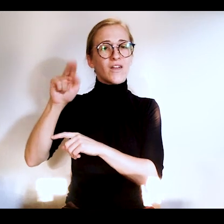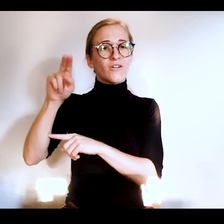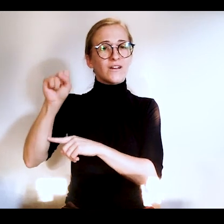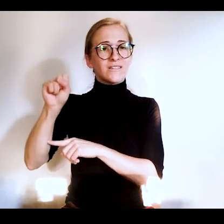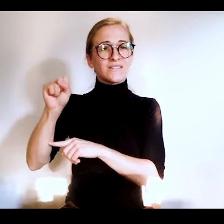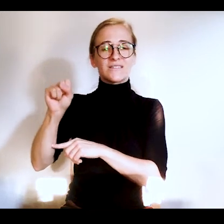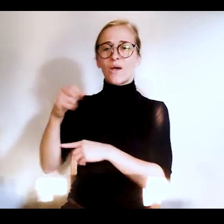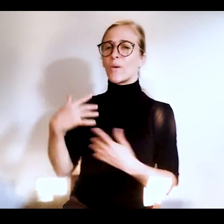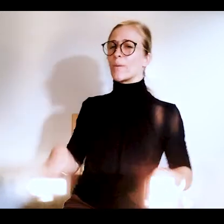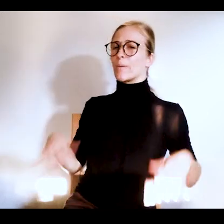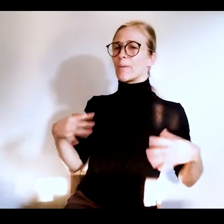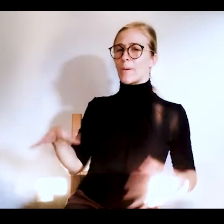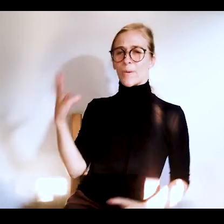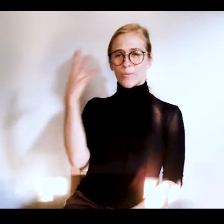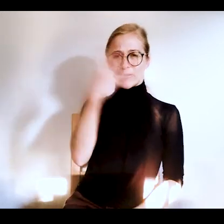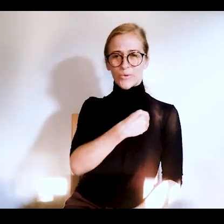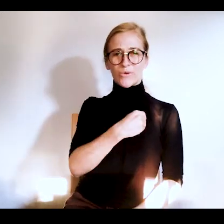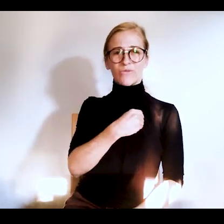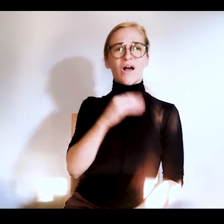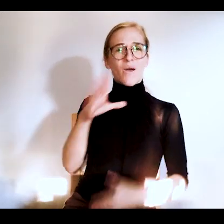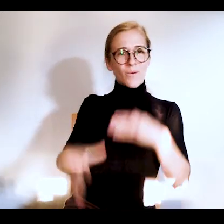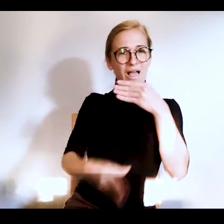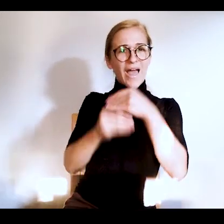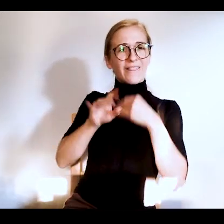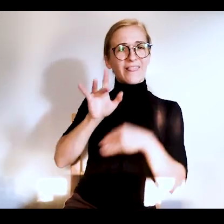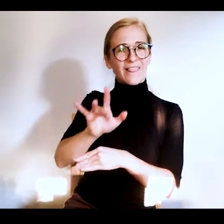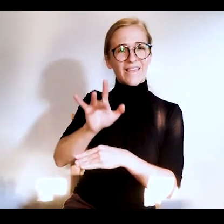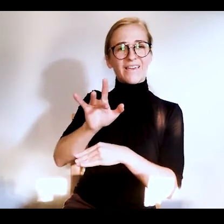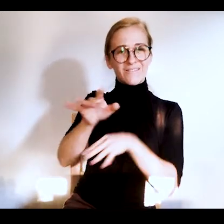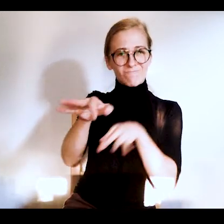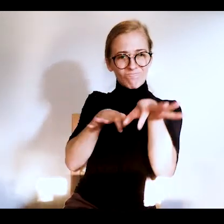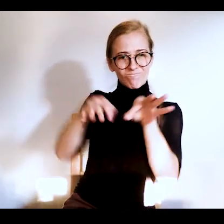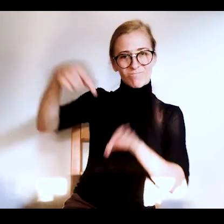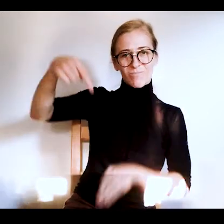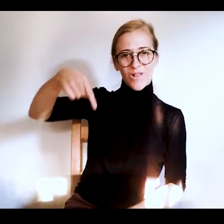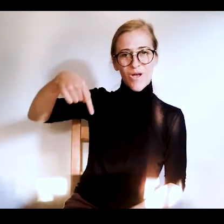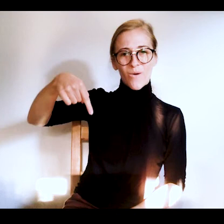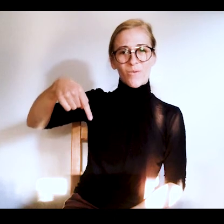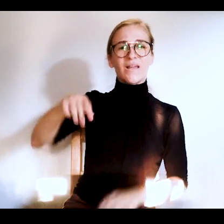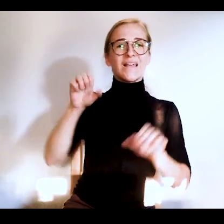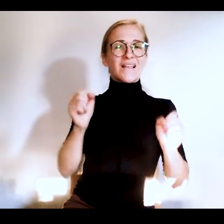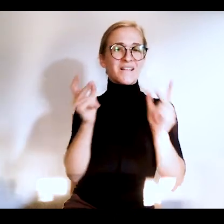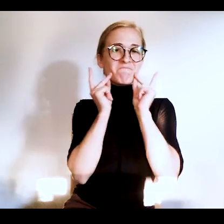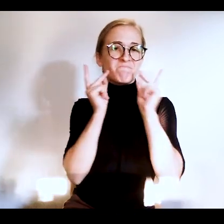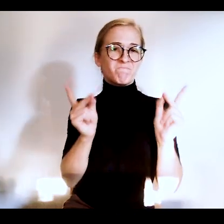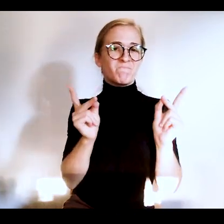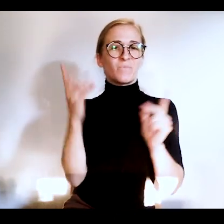I’ll be sure to add a link in the description. I encourage people to visit this very beautiful monument.